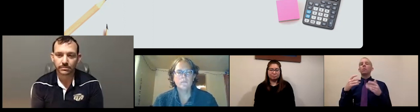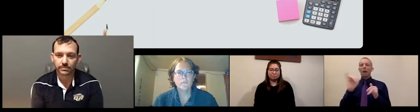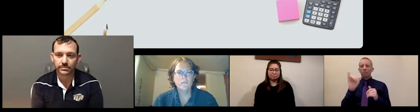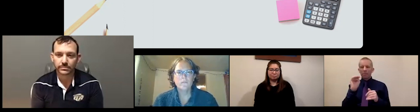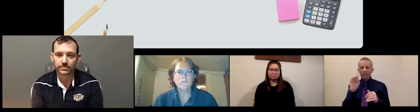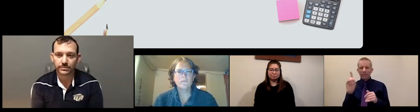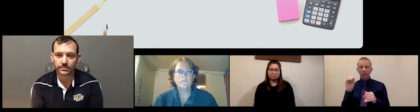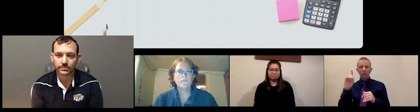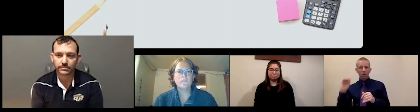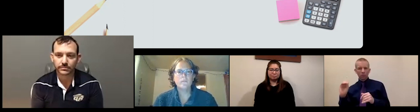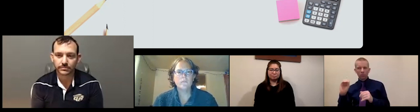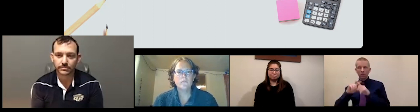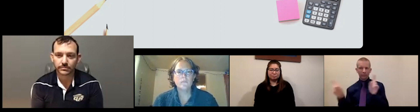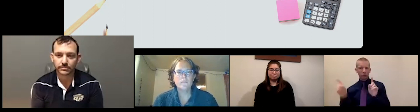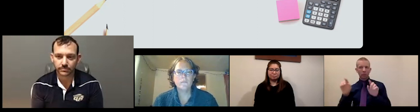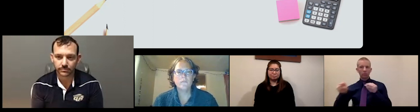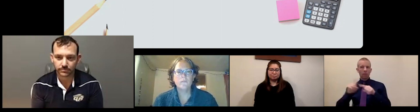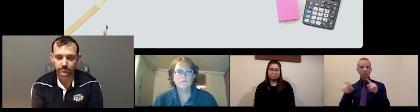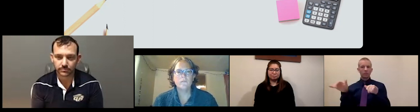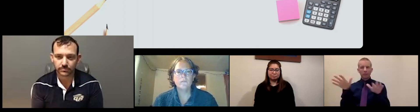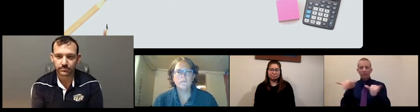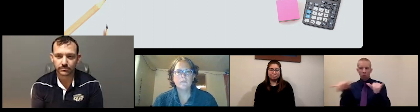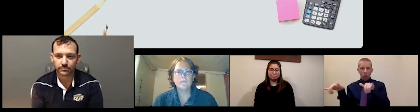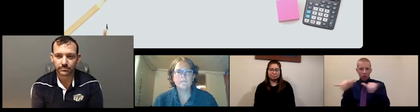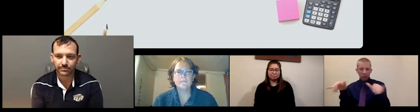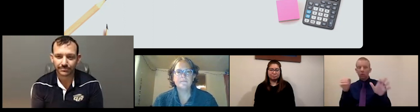Like MD and DM, they’re different but are similar.